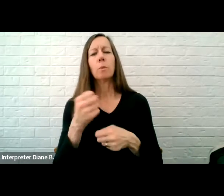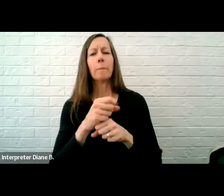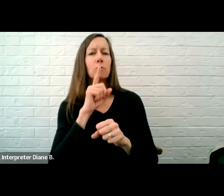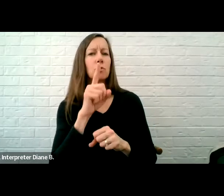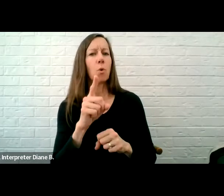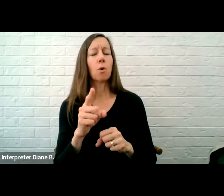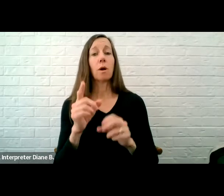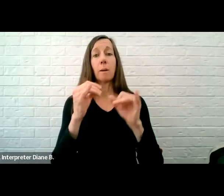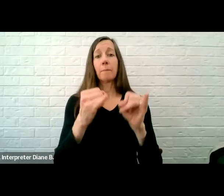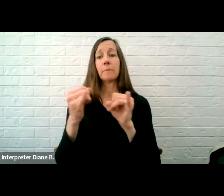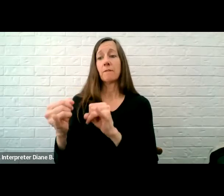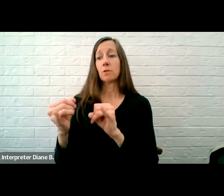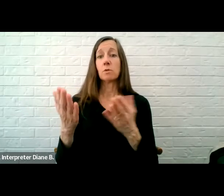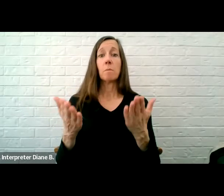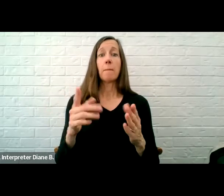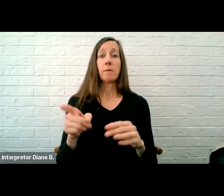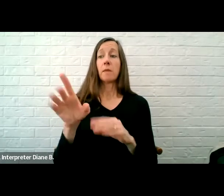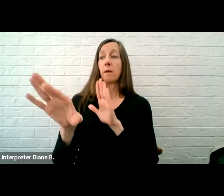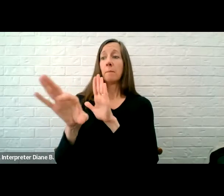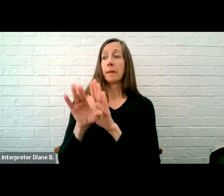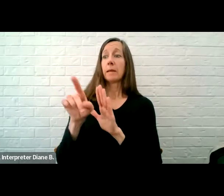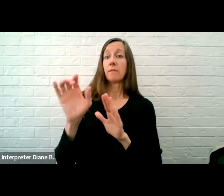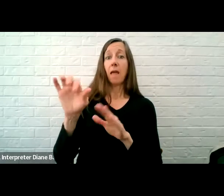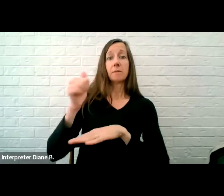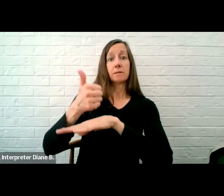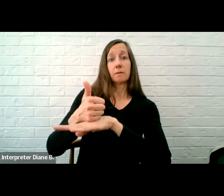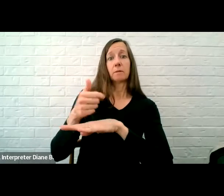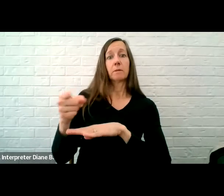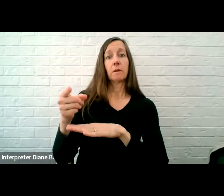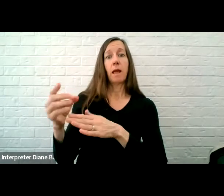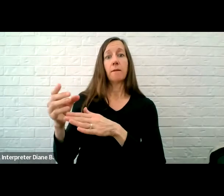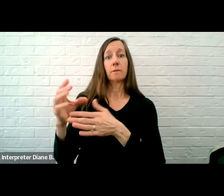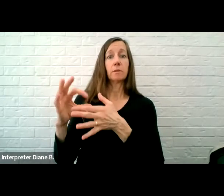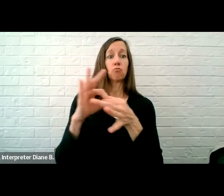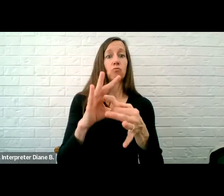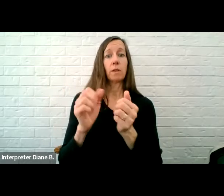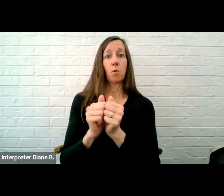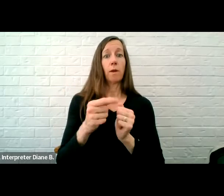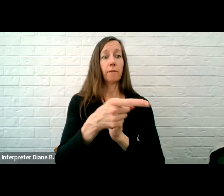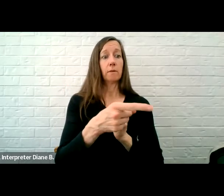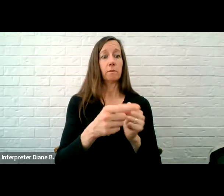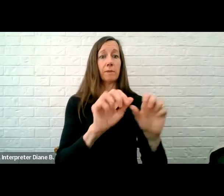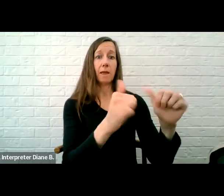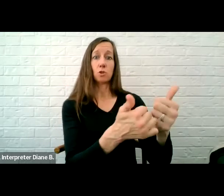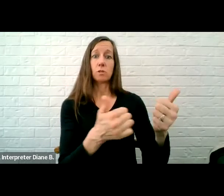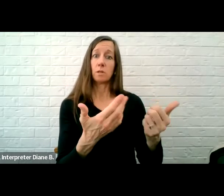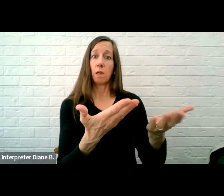live in a setting that is also tied to the entity that provides their housing. That that's not the only way for an individual to live in the community,